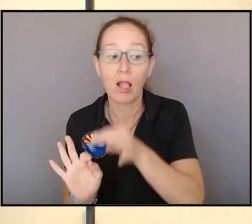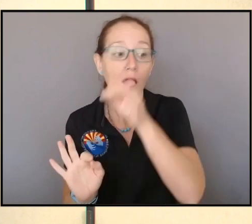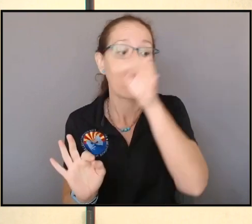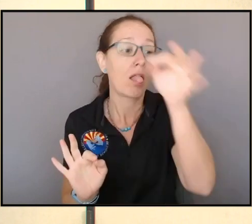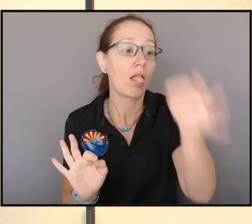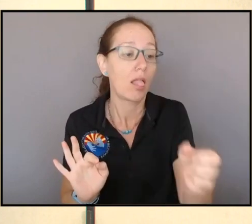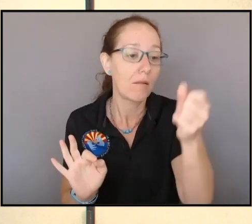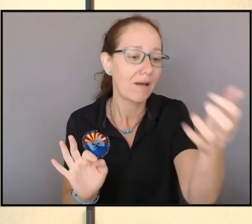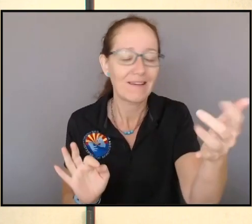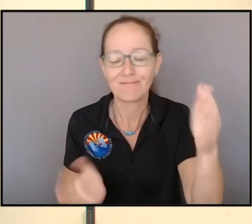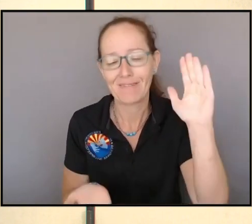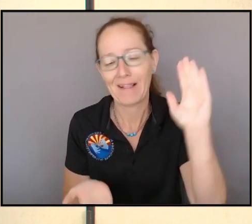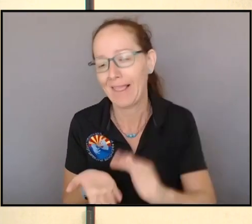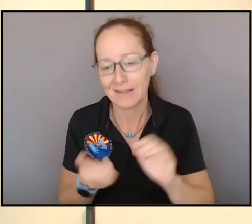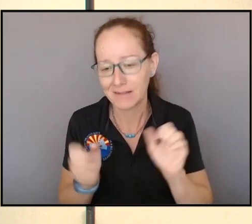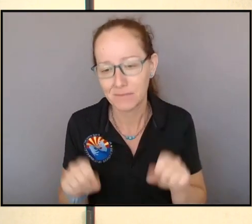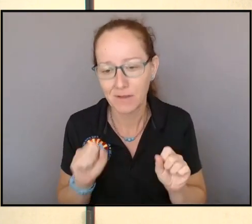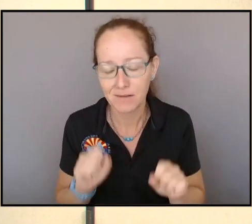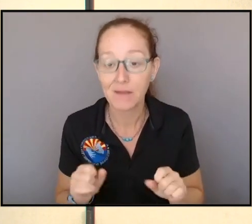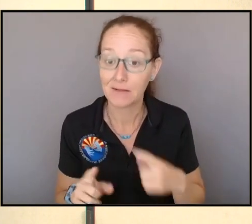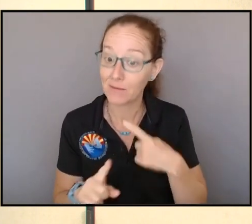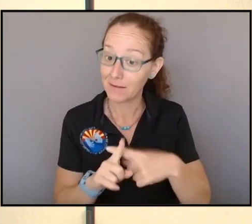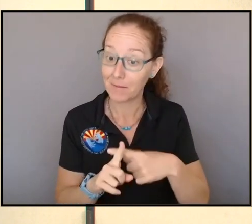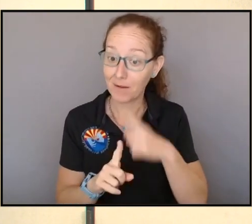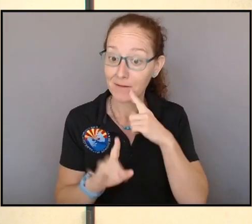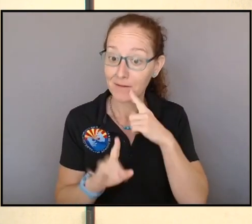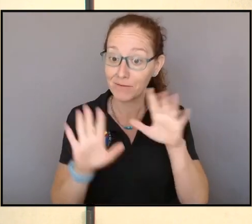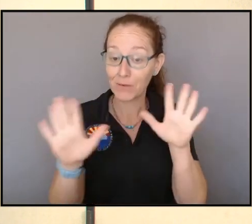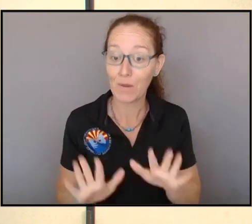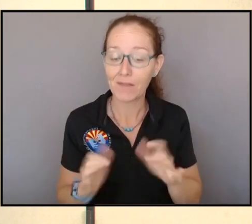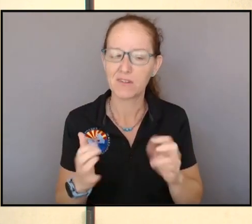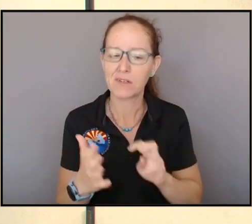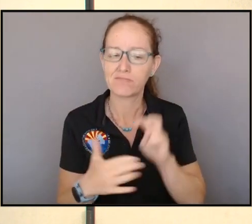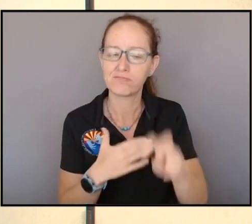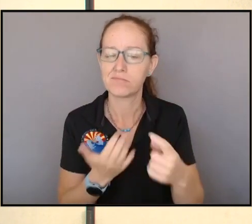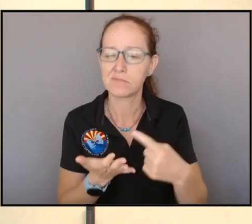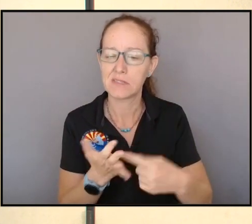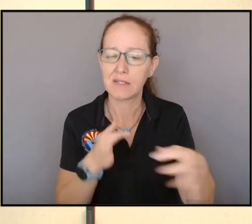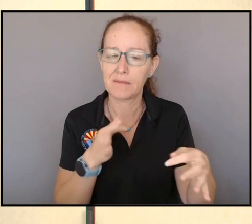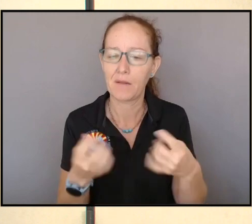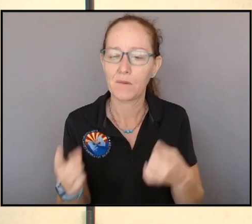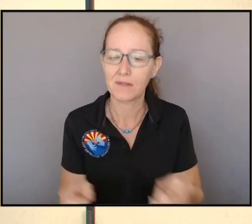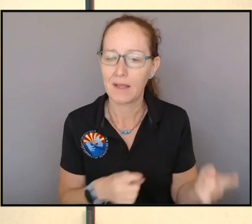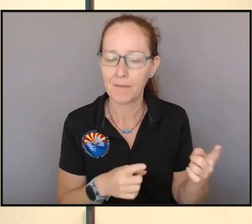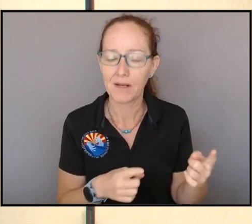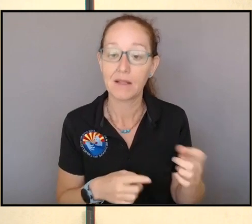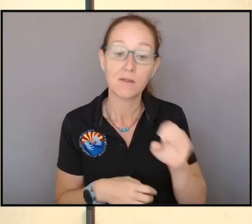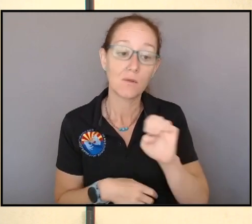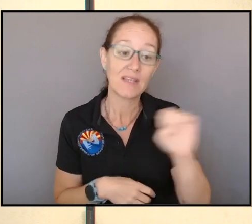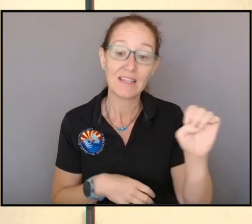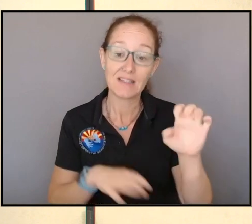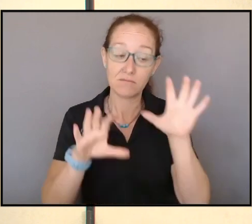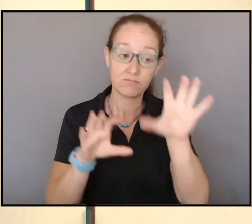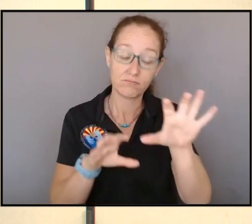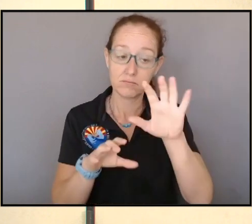to what's going on. We're not expecting any movement on the East Zone on the fire today. Things are looking really good